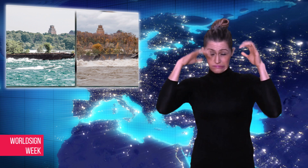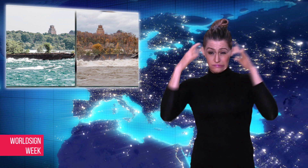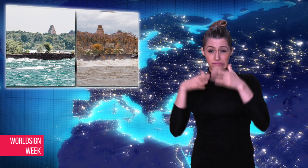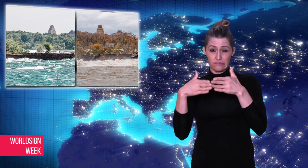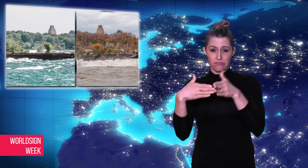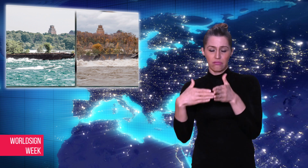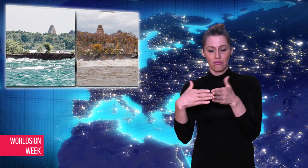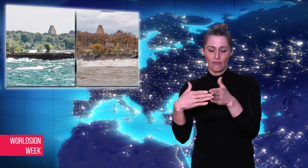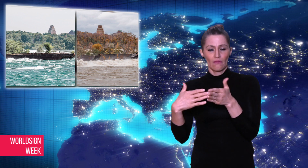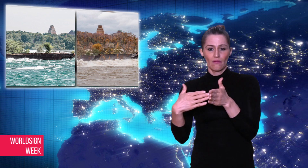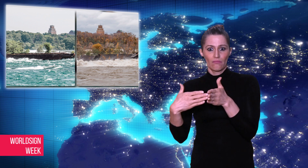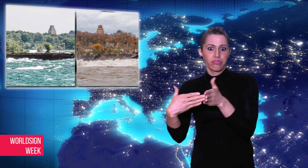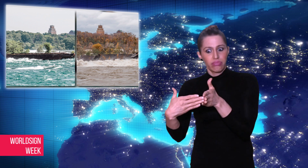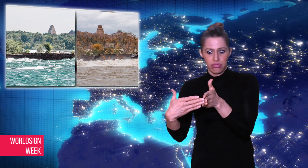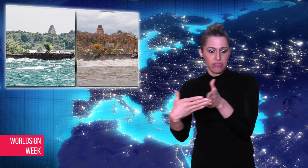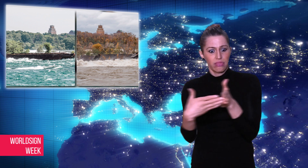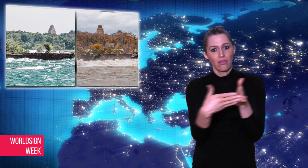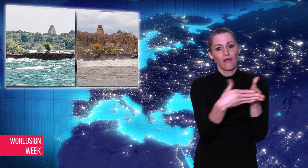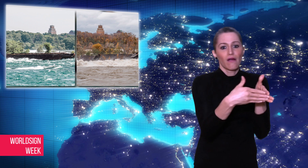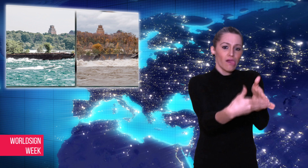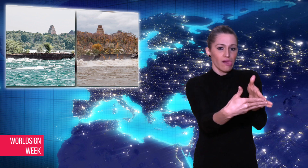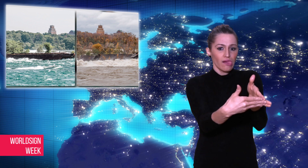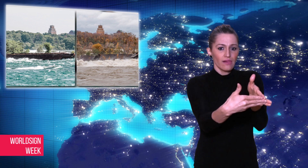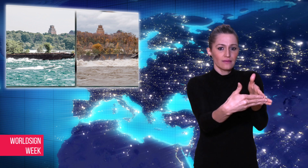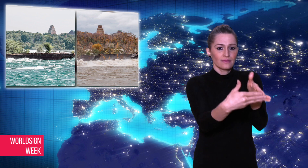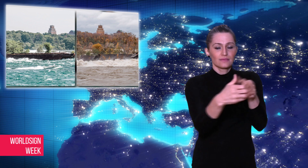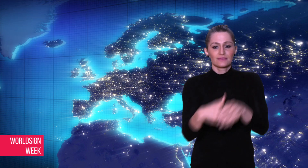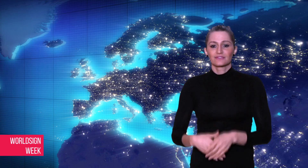to move its location.